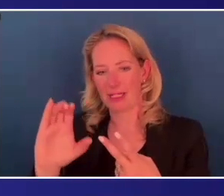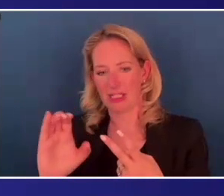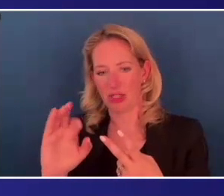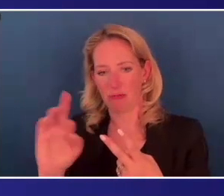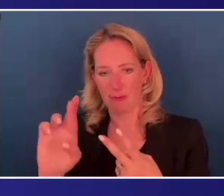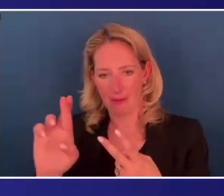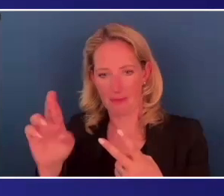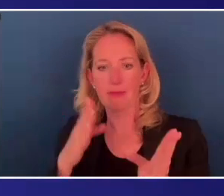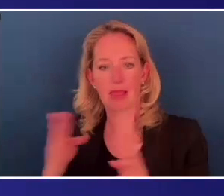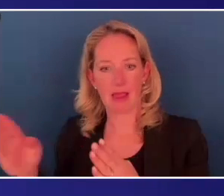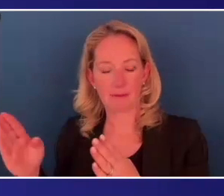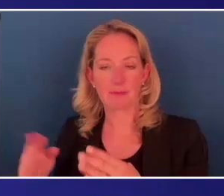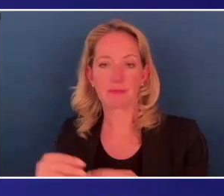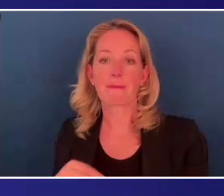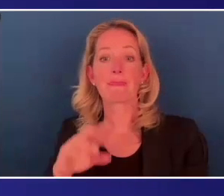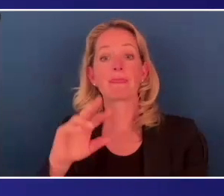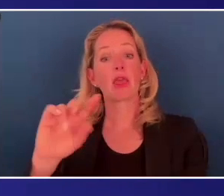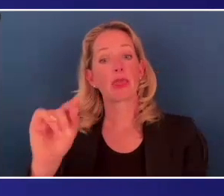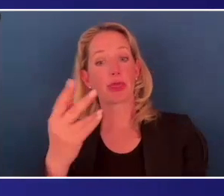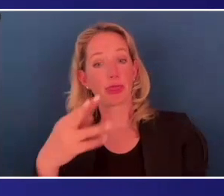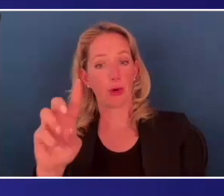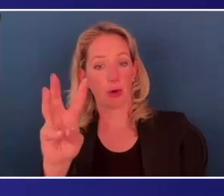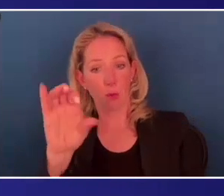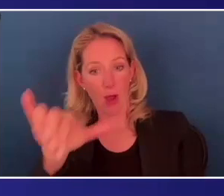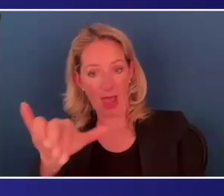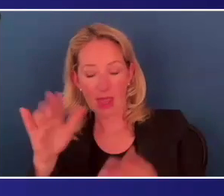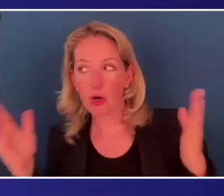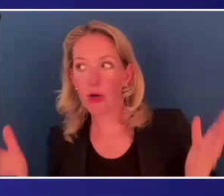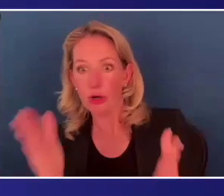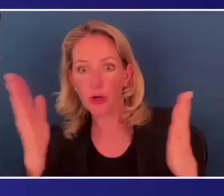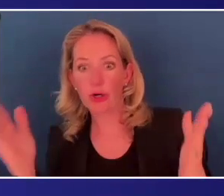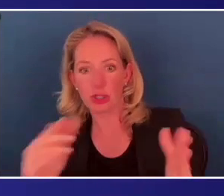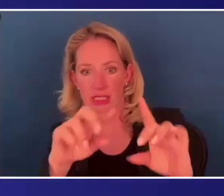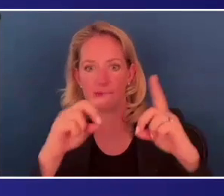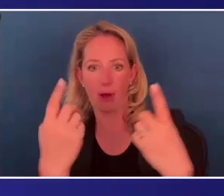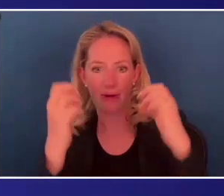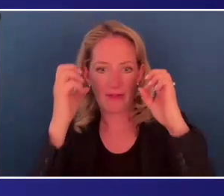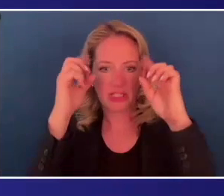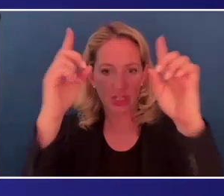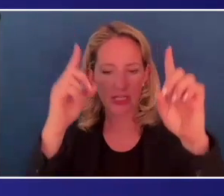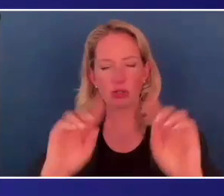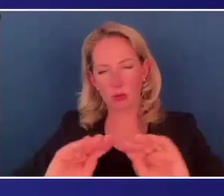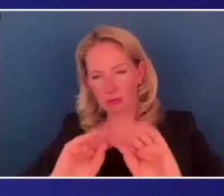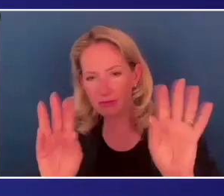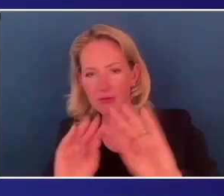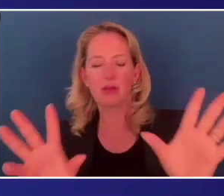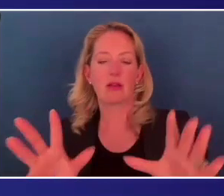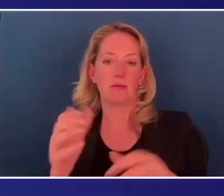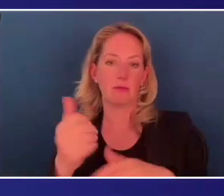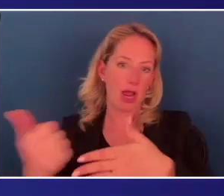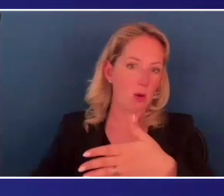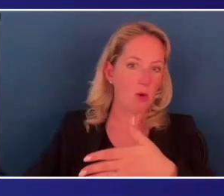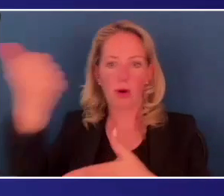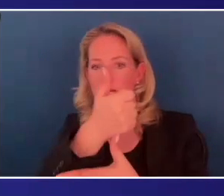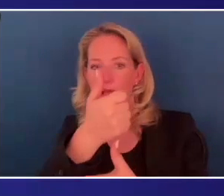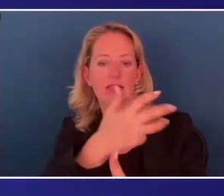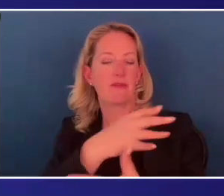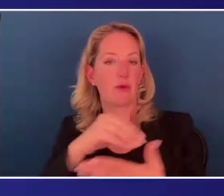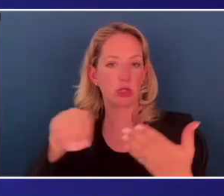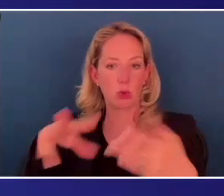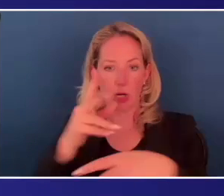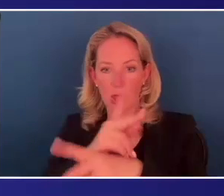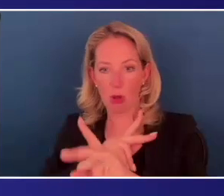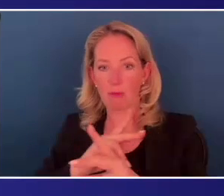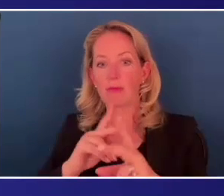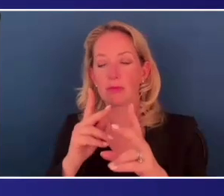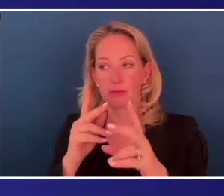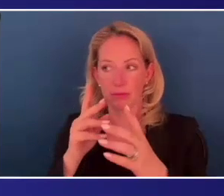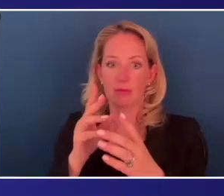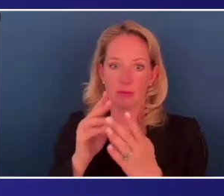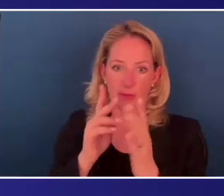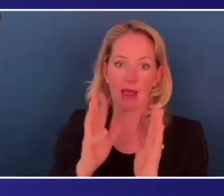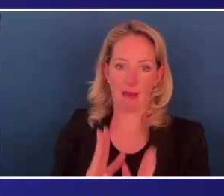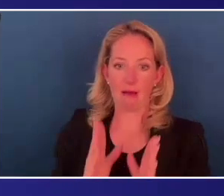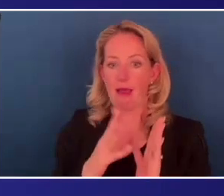3rd way urges the department to prioritize clarity and consistency for student loan barbers while adhering closely to these programs establish aims.